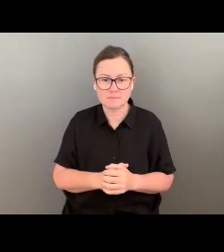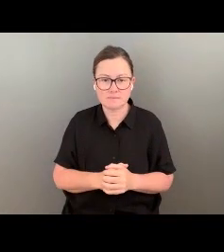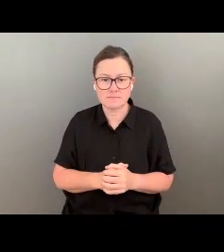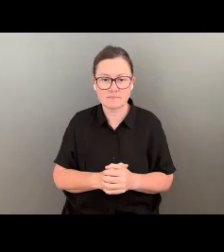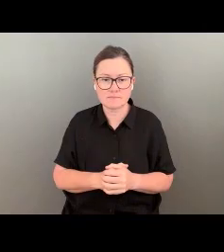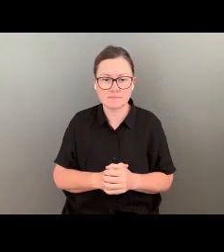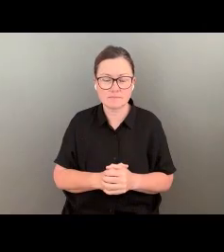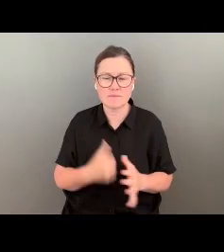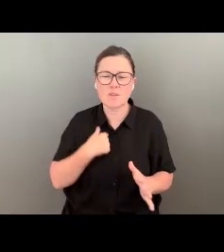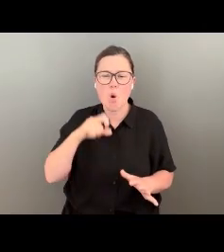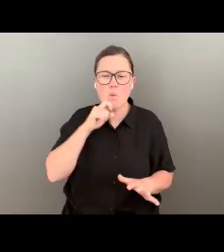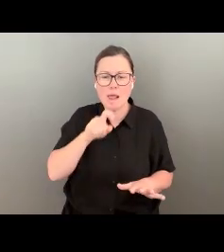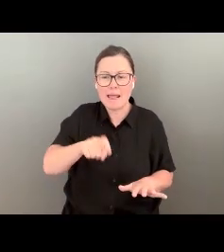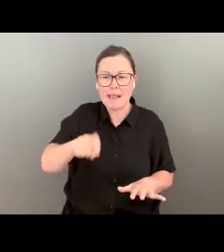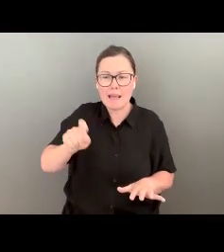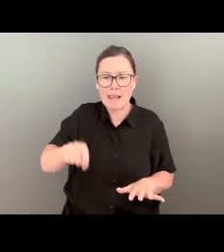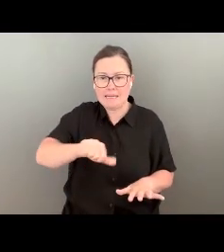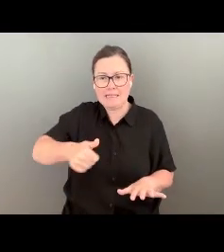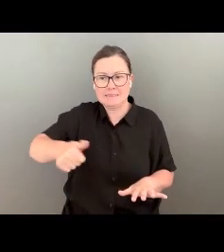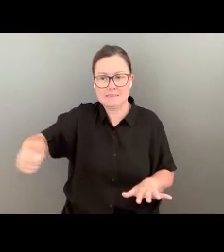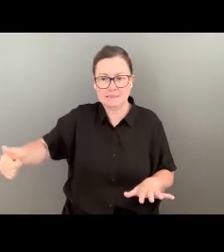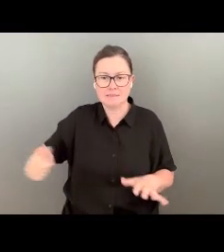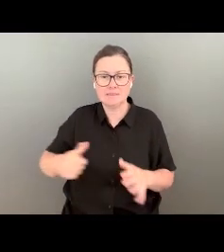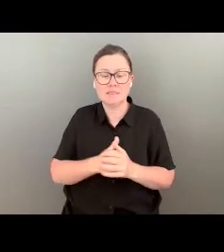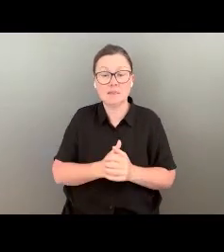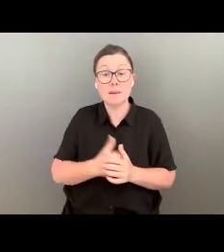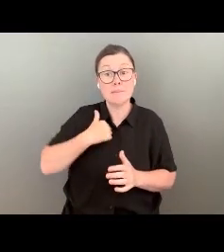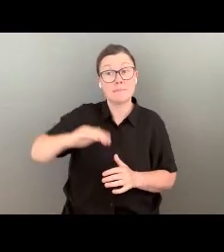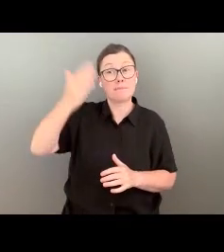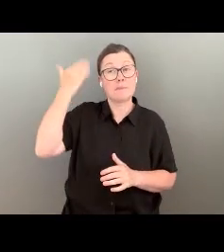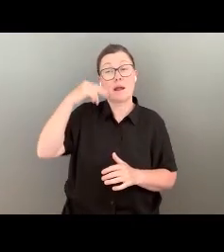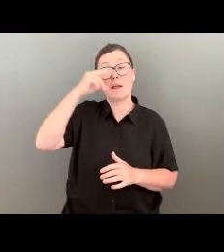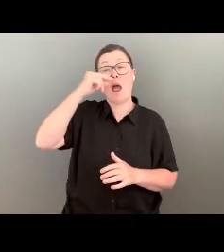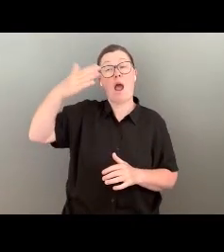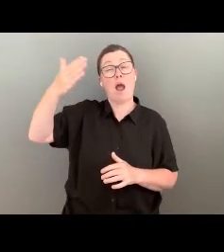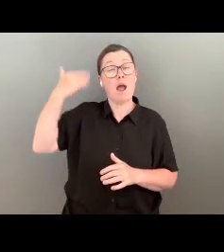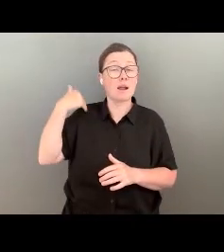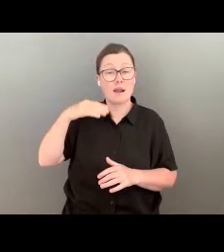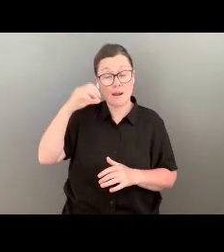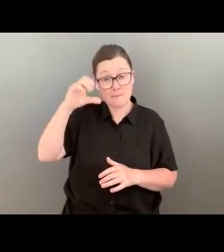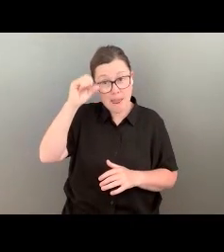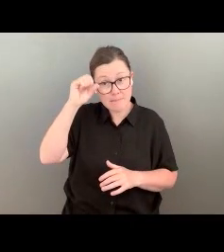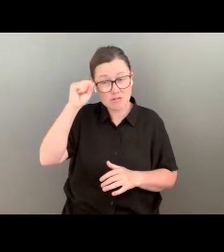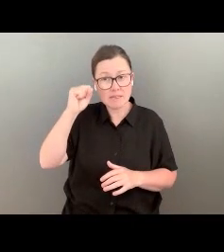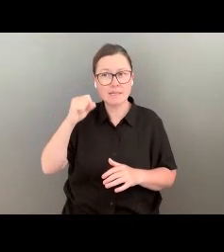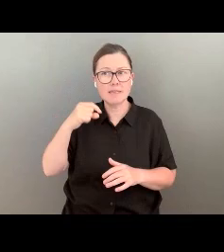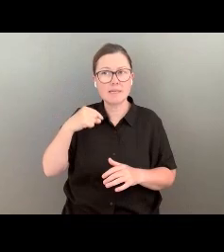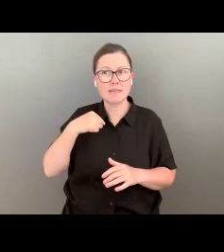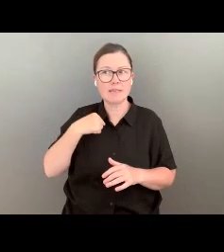So my youngest memories that I have, quite particular to, relative to